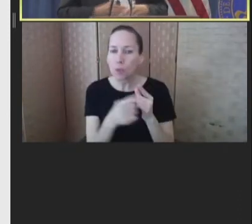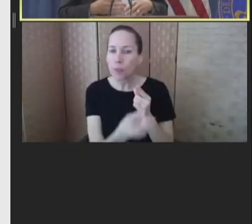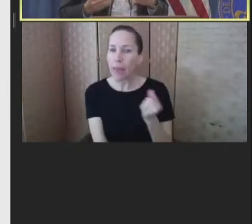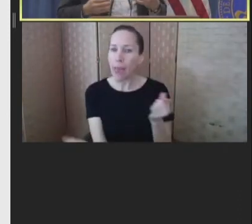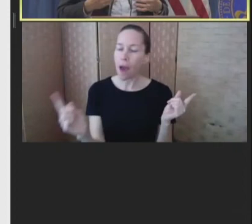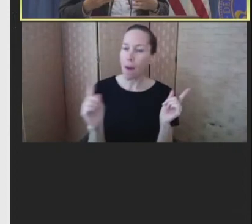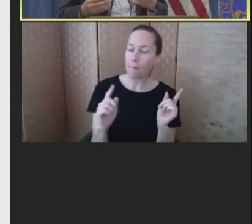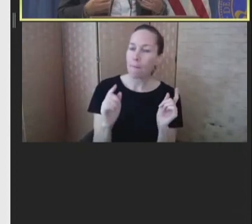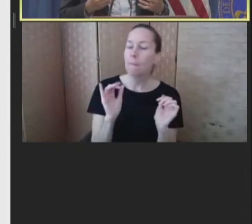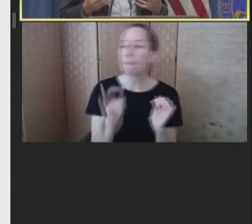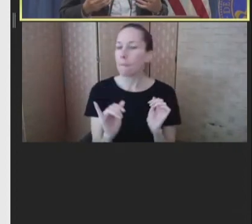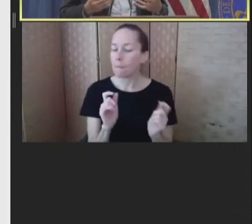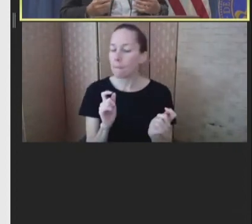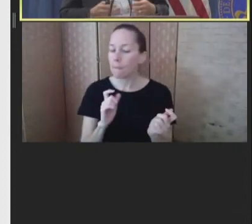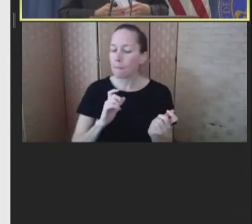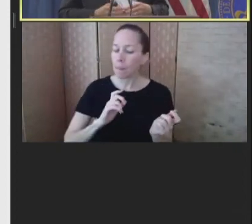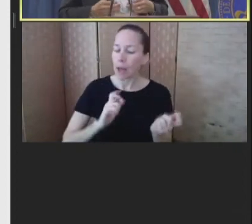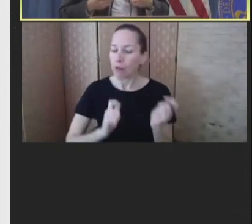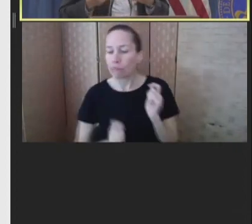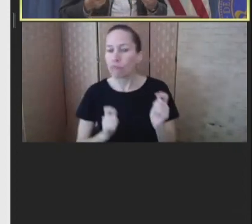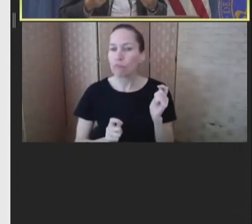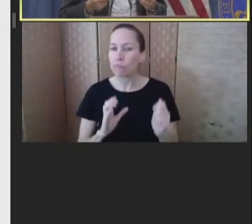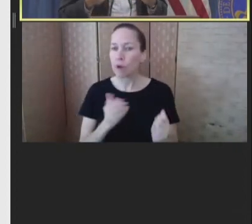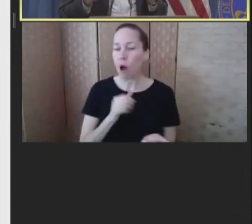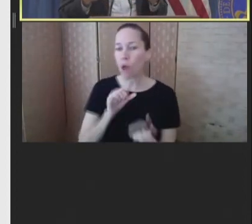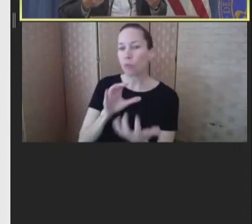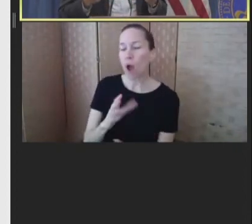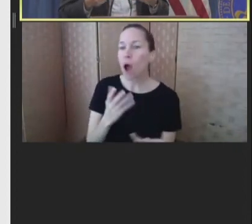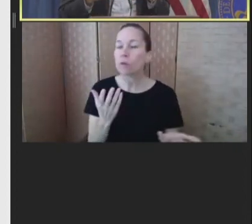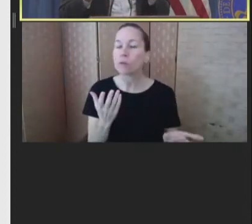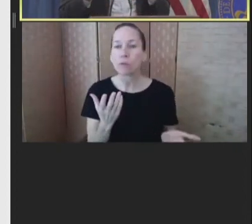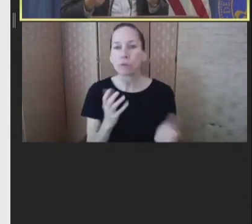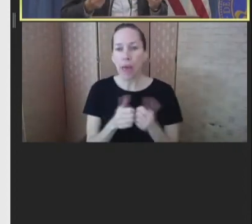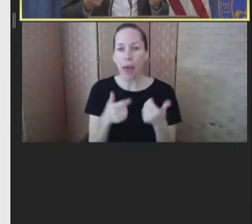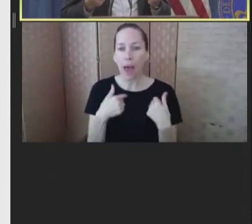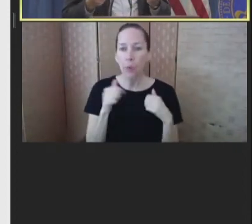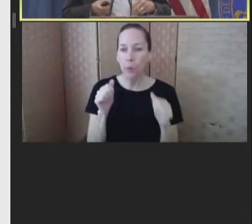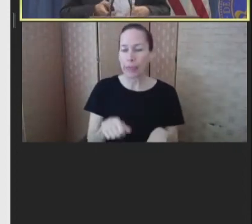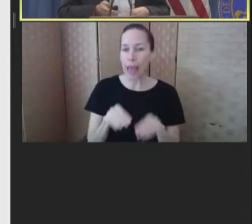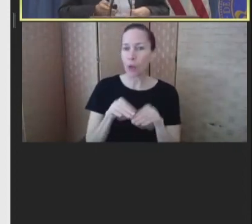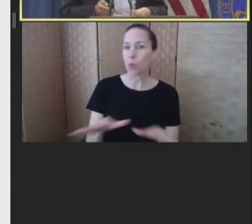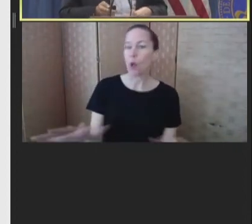how will we roll this out here, and how can we respond specifically to people's concerns?